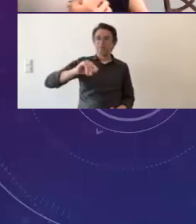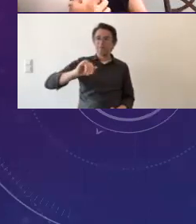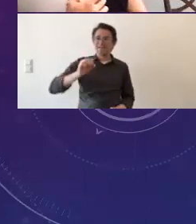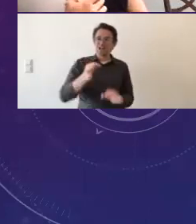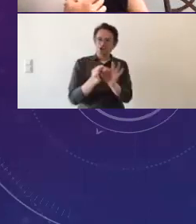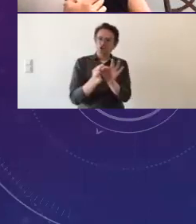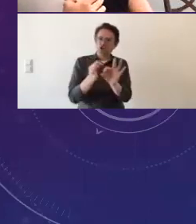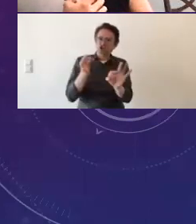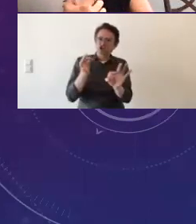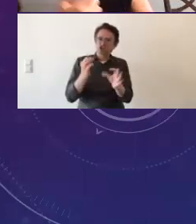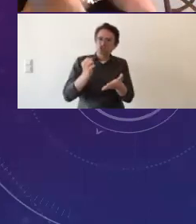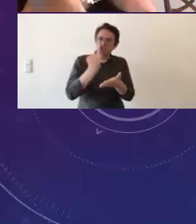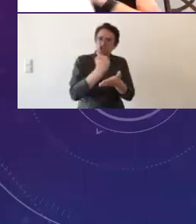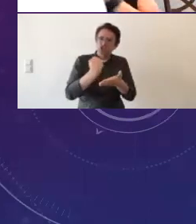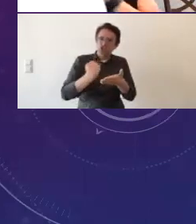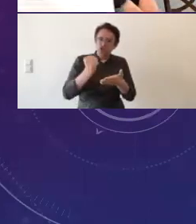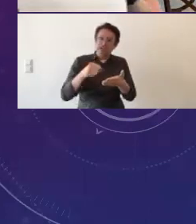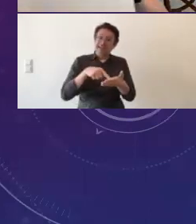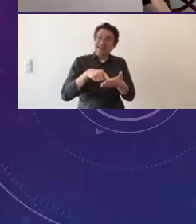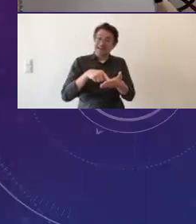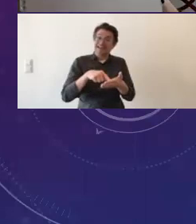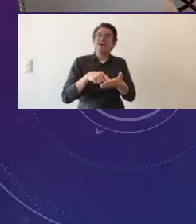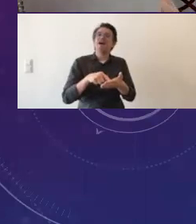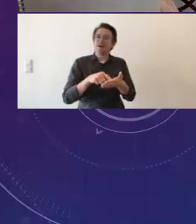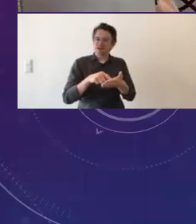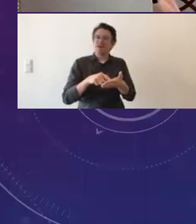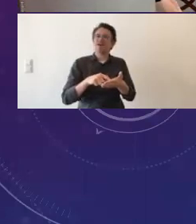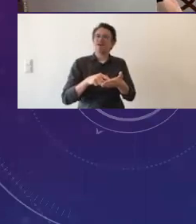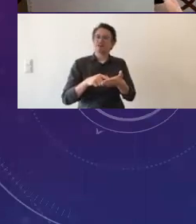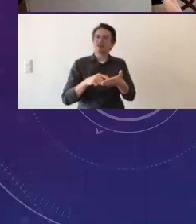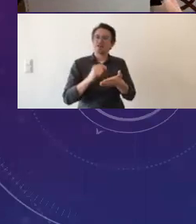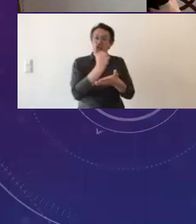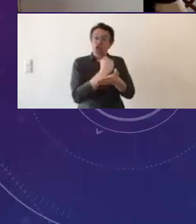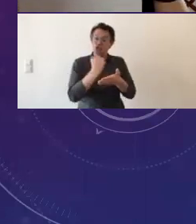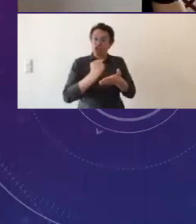when I write it on a piece of paper it comes out like this so the really big